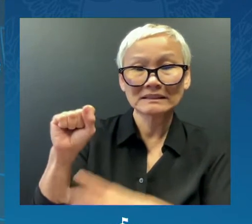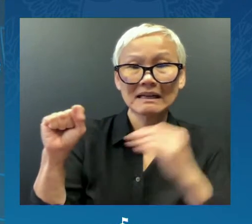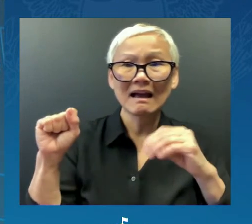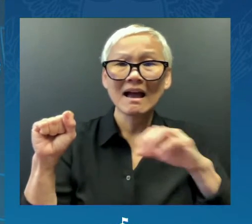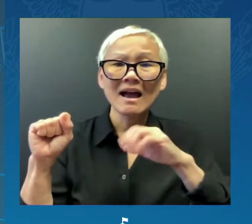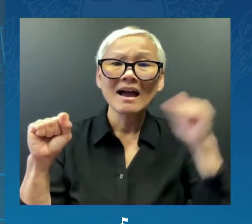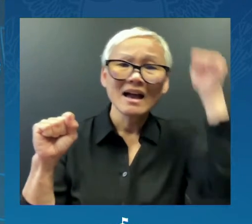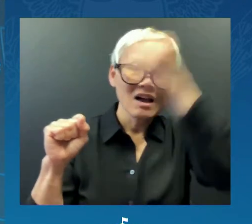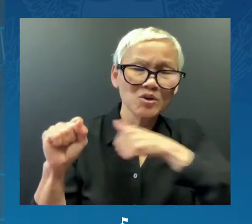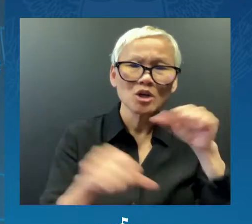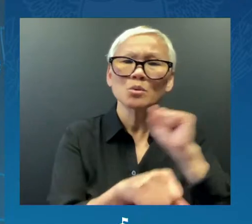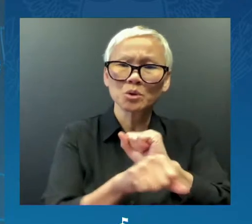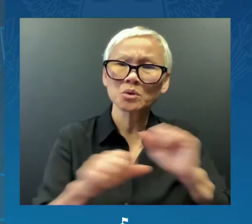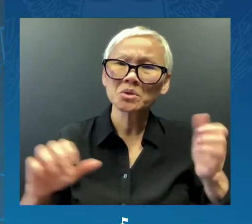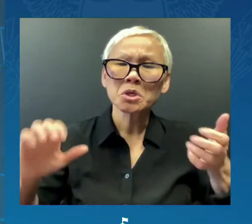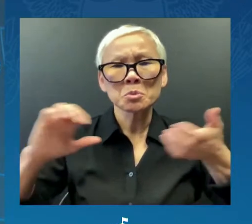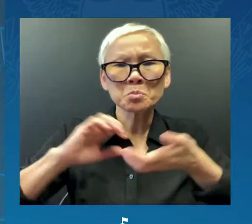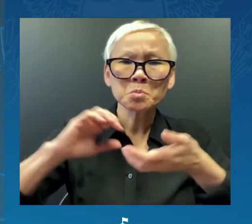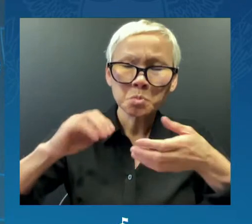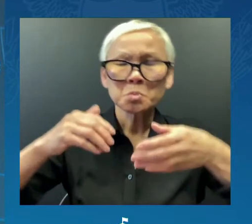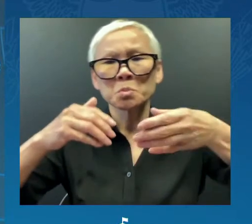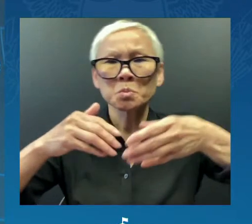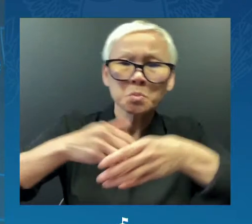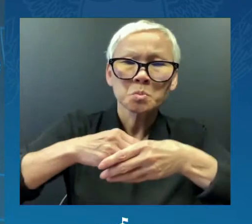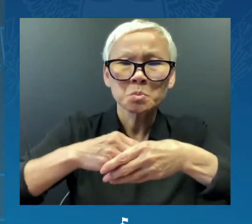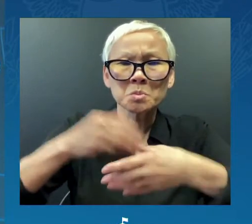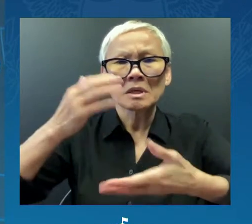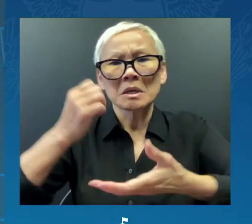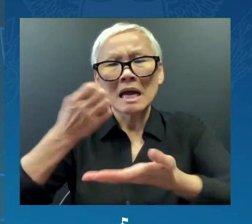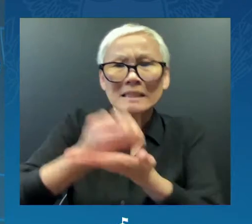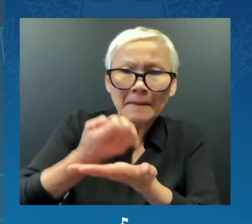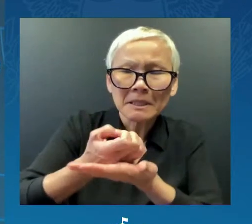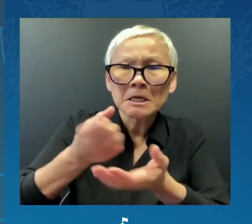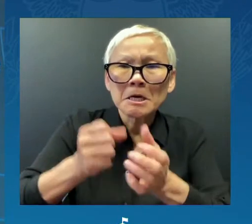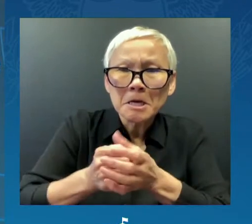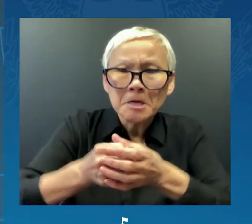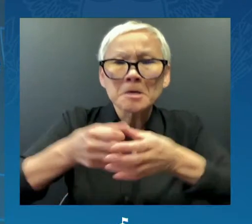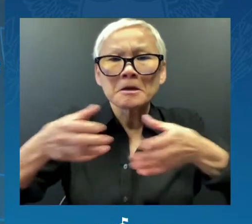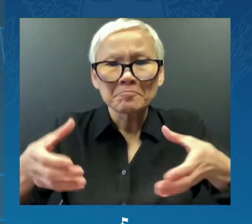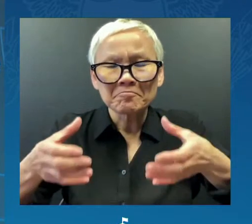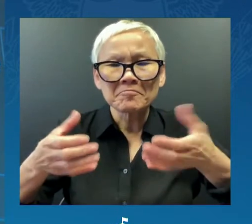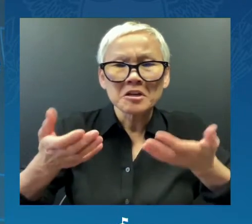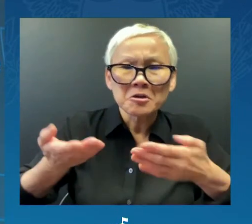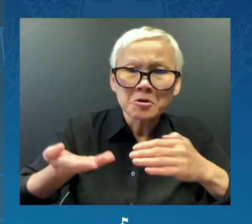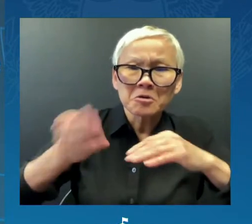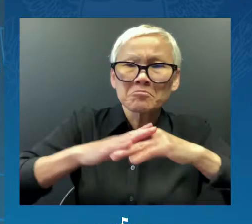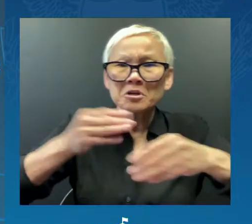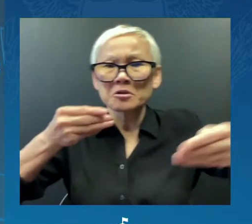and expand trade capacity across the continent. We have worked together to prevent